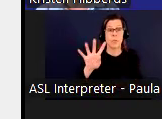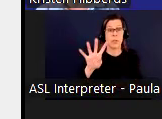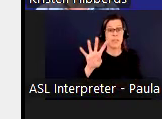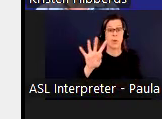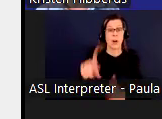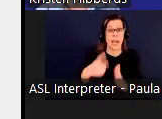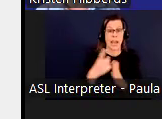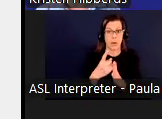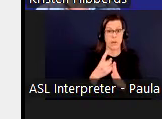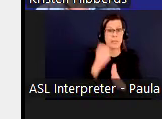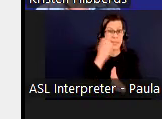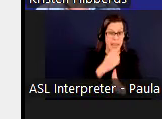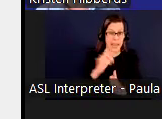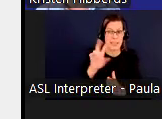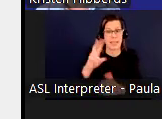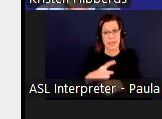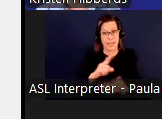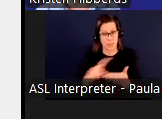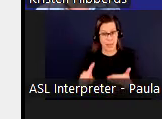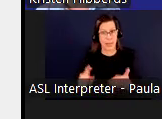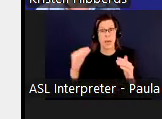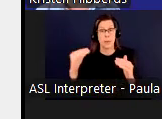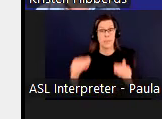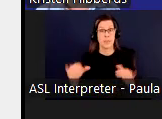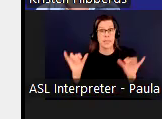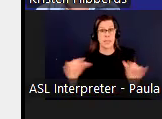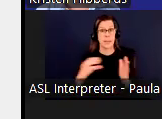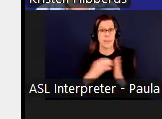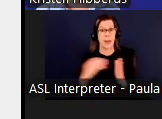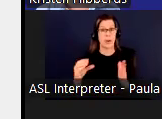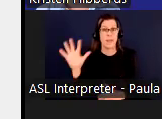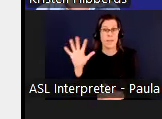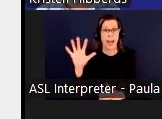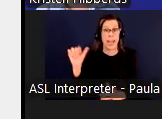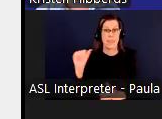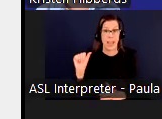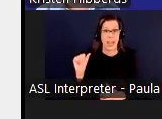And then in that same paragraph under 5A, there was some wordsmithing,